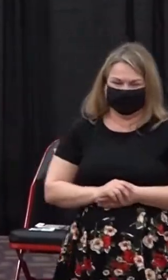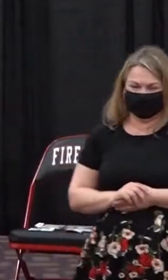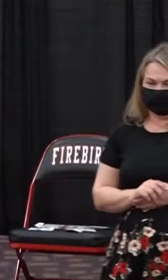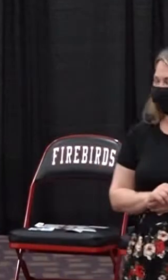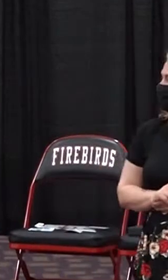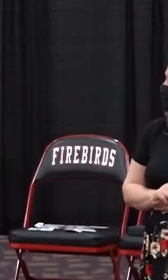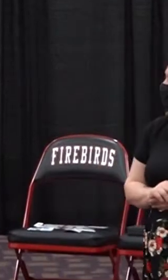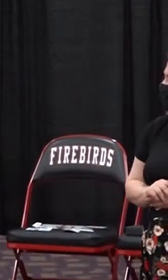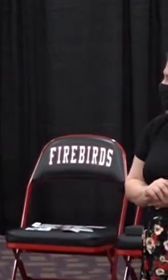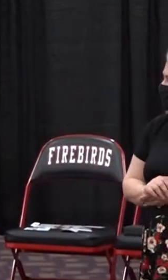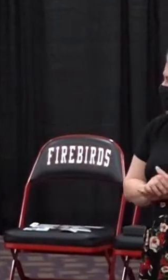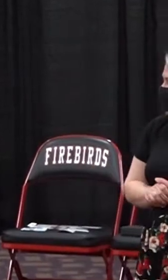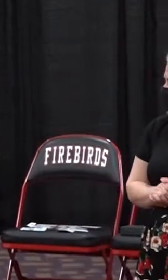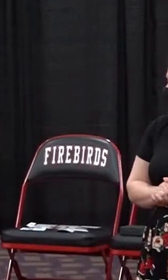Fix your medal, it's backwards!